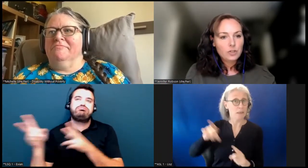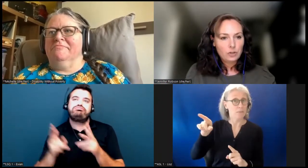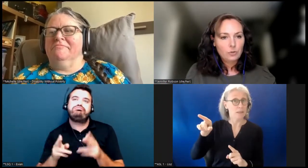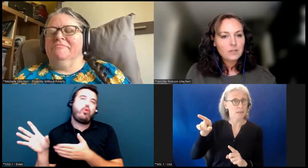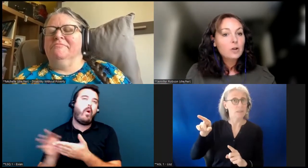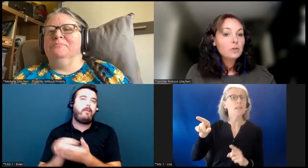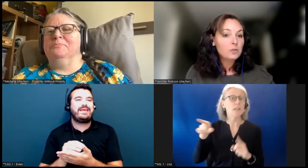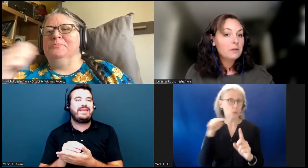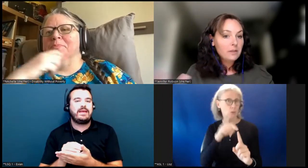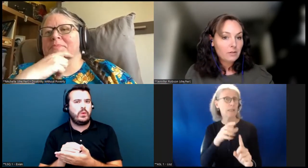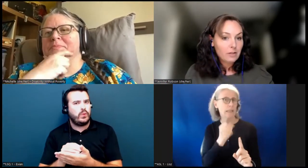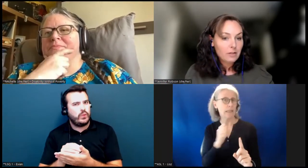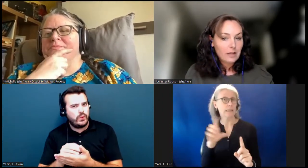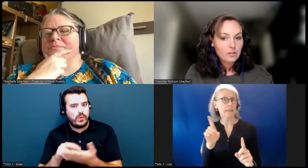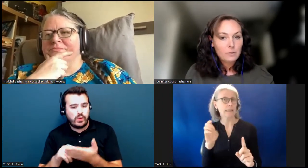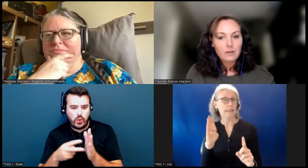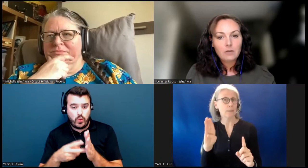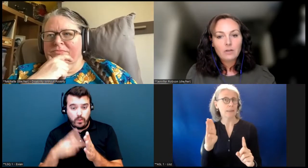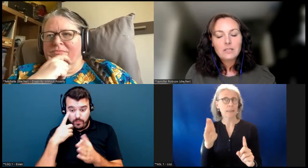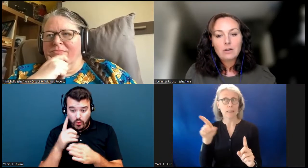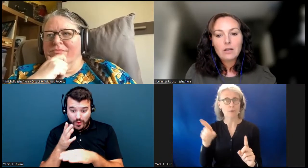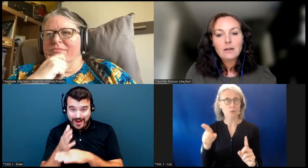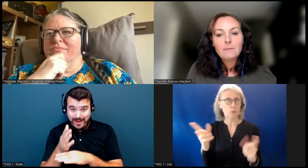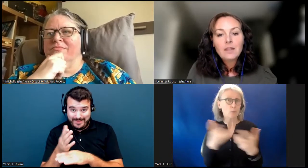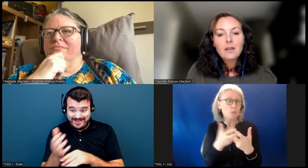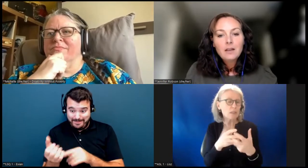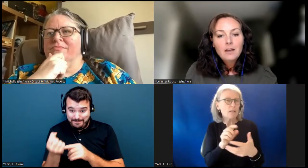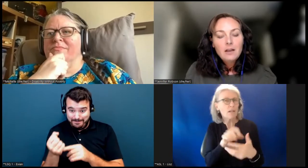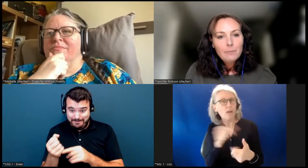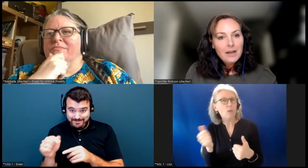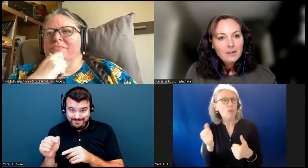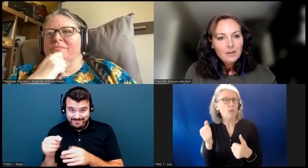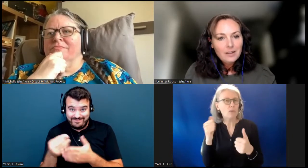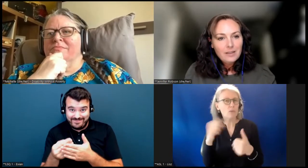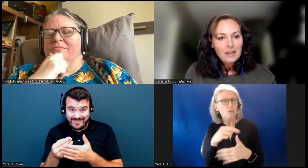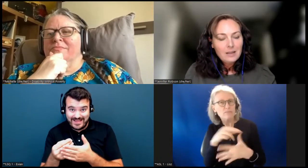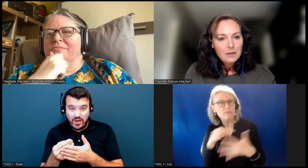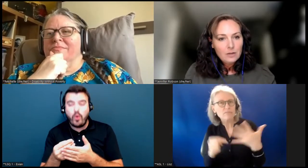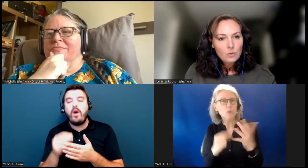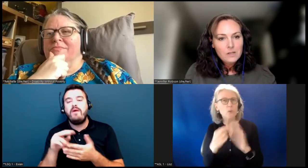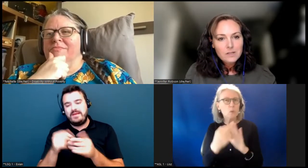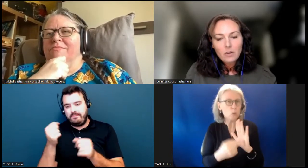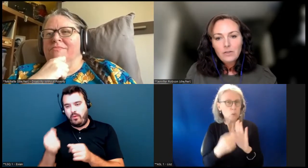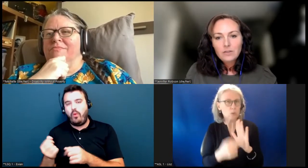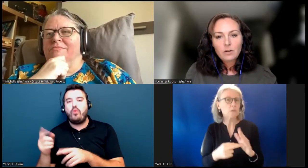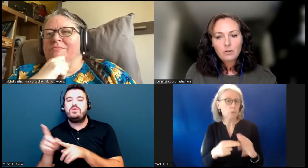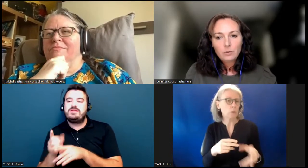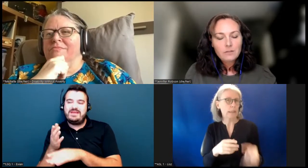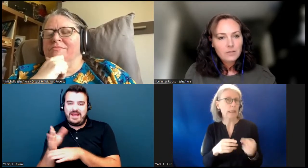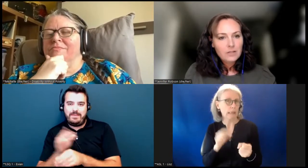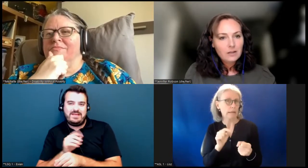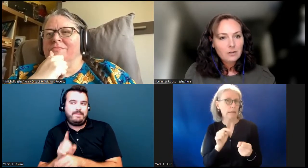TOO, AS WELL AS YOU MEET THE ELIGIBILITY CRITERIA. I THINK ANYBODY ON THIS CALL WHO HAS TAKEN